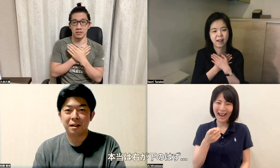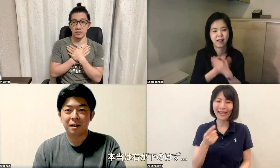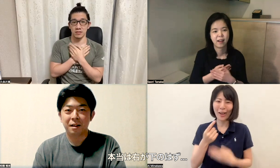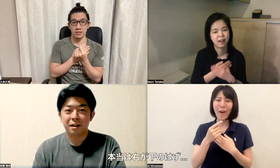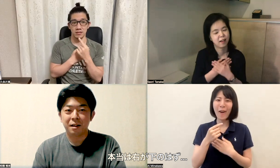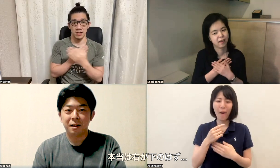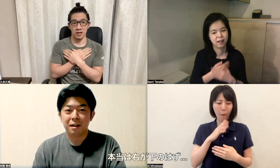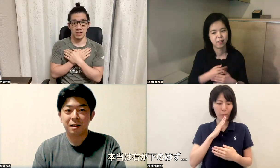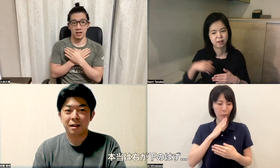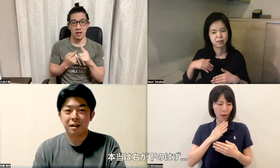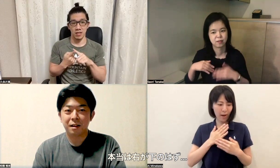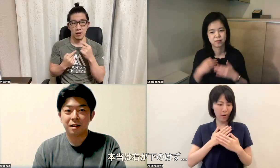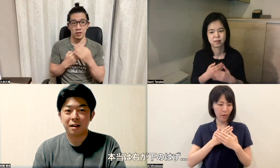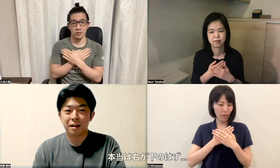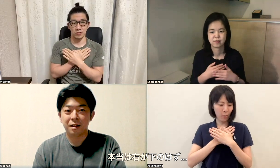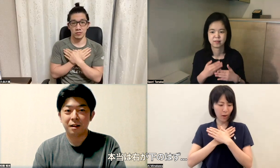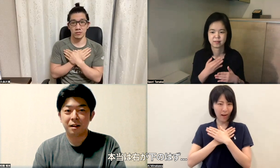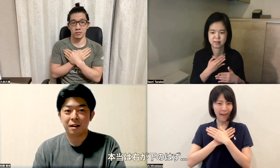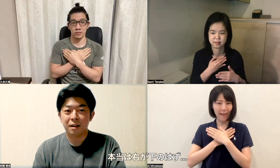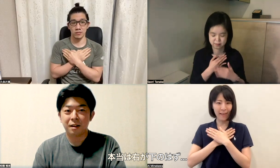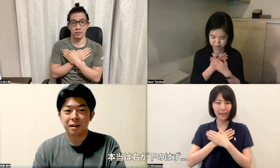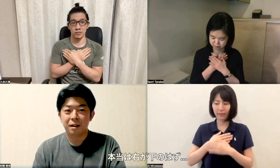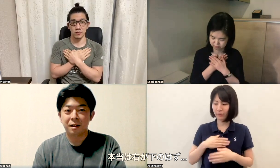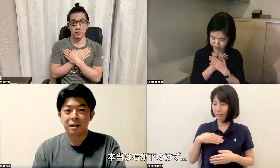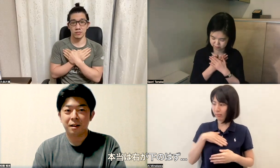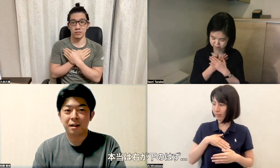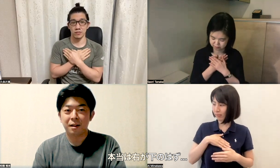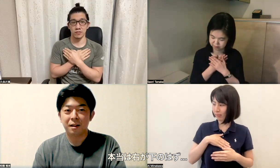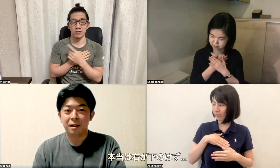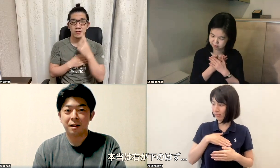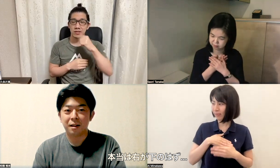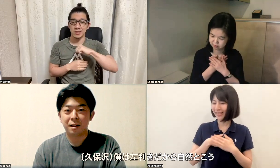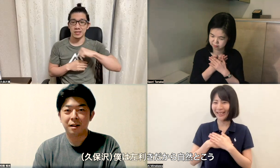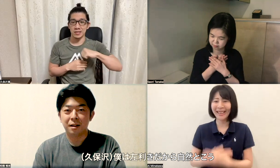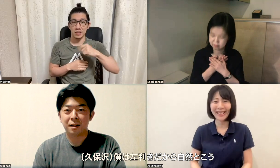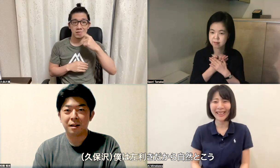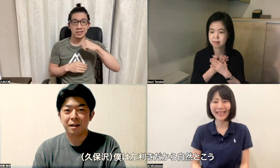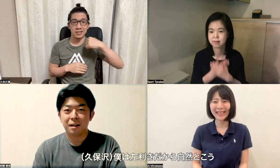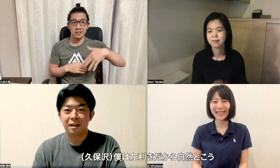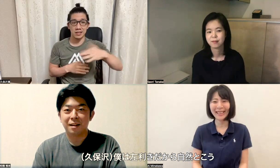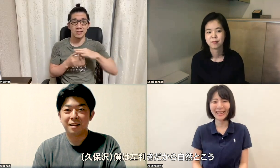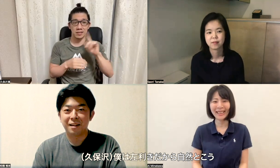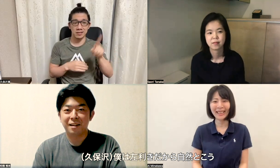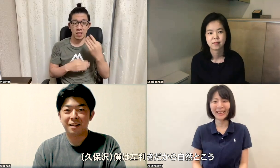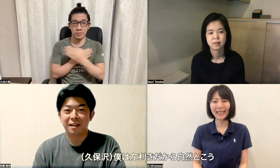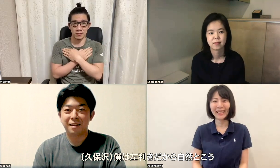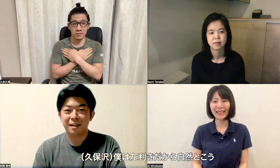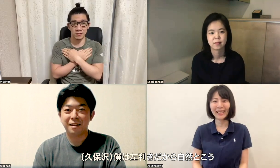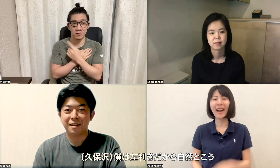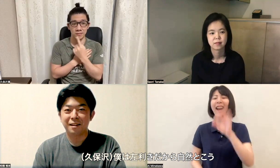(ST)the right side should be at the bottom... (YK) I'm left-handed, so it's naturally like this.